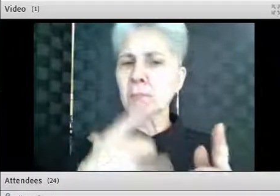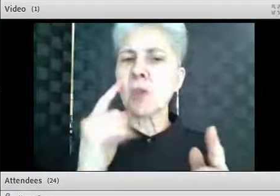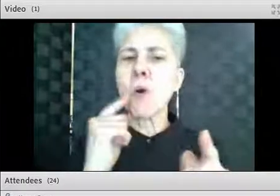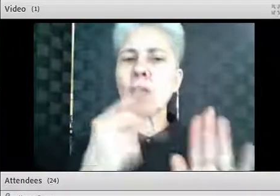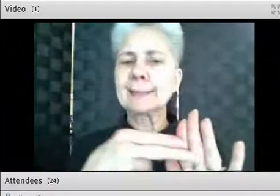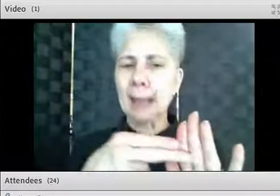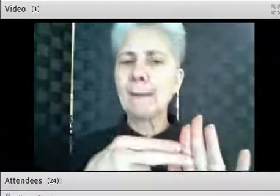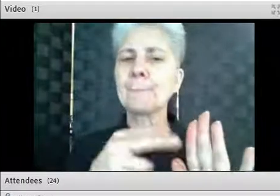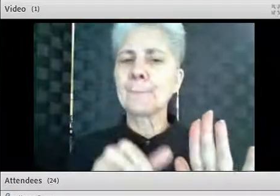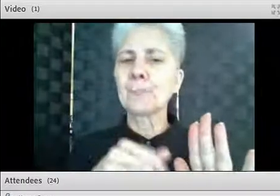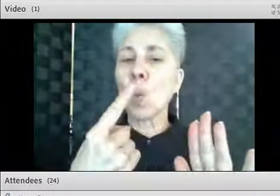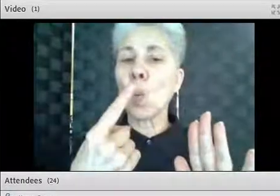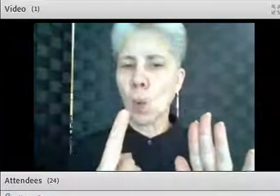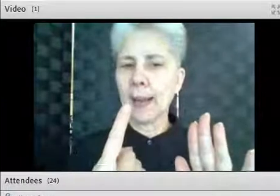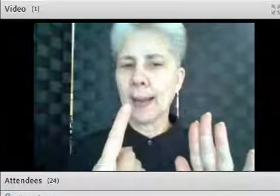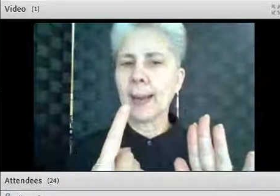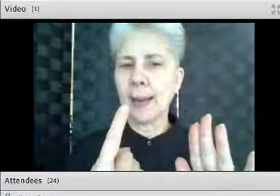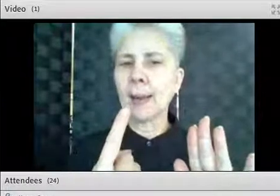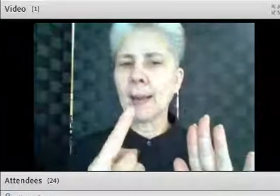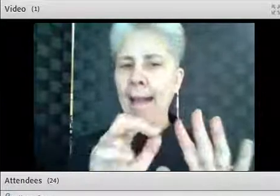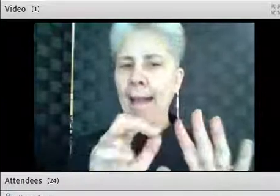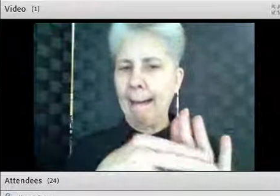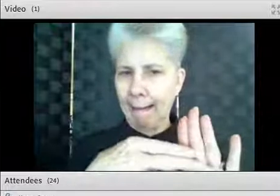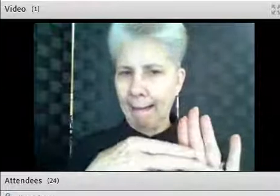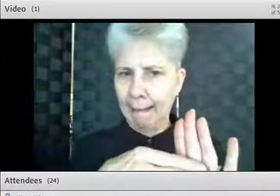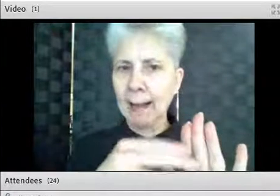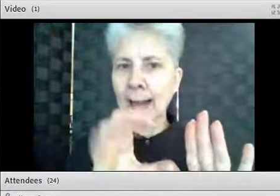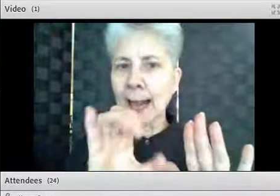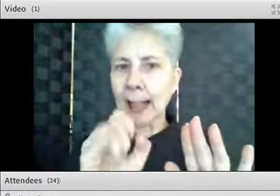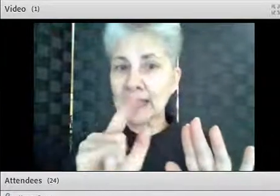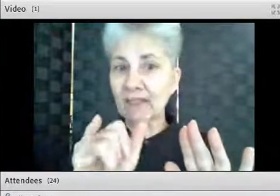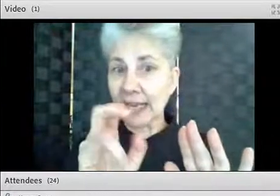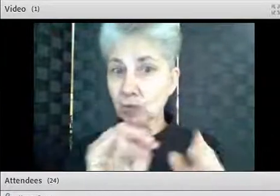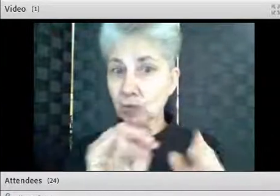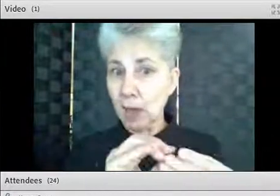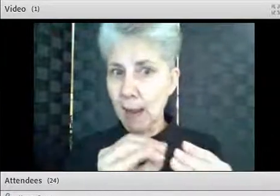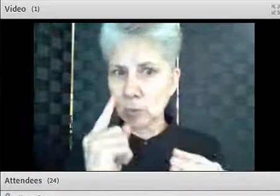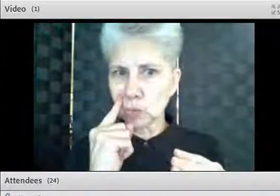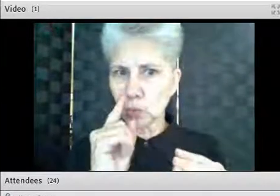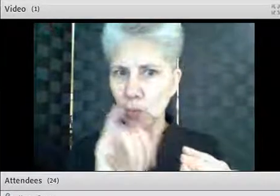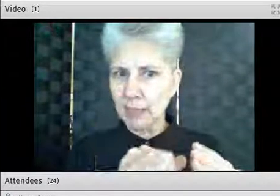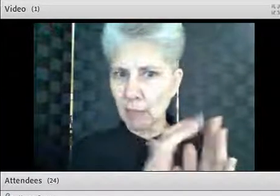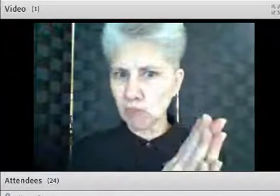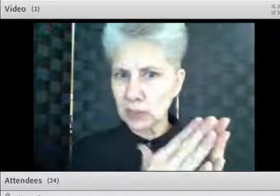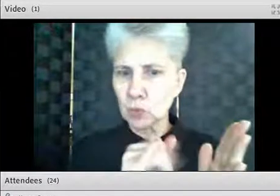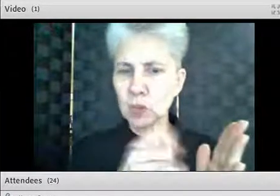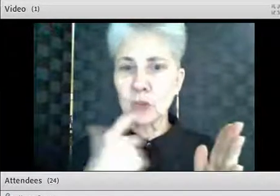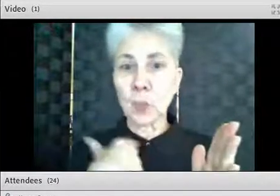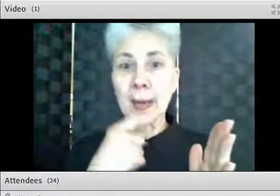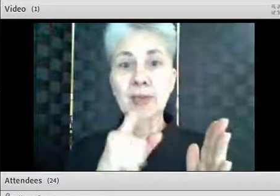one classification number to a resource because we need it to be in, like, a physical spot,